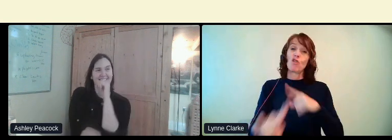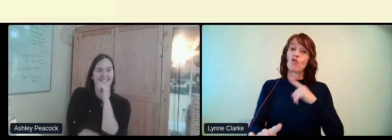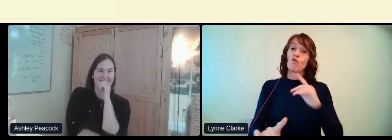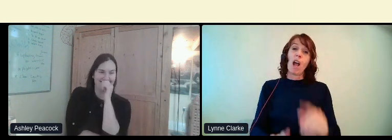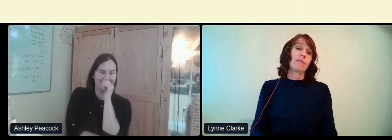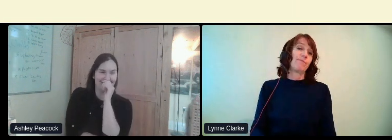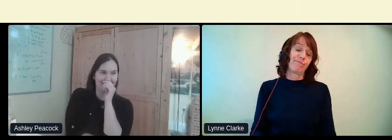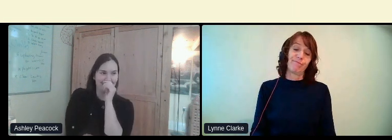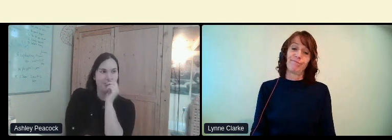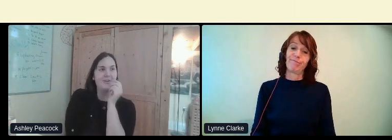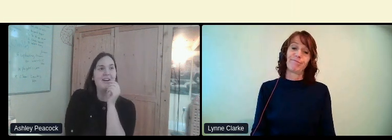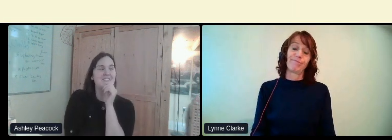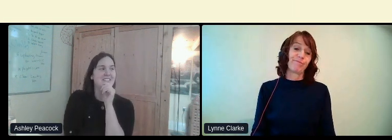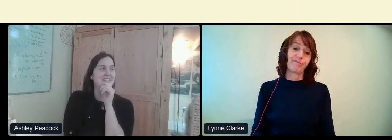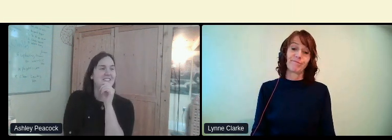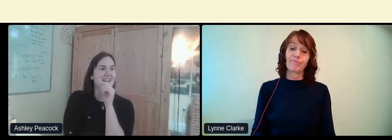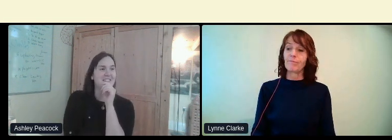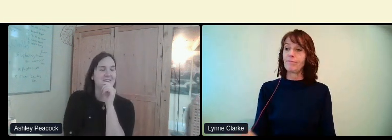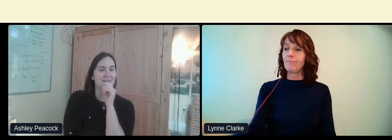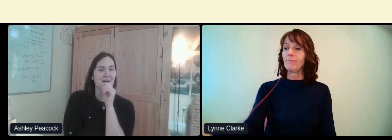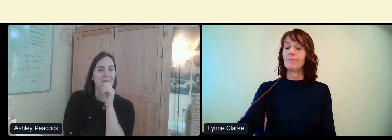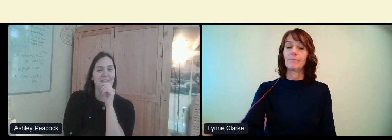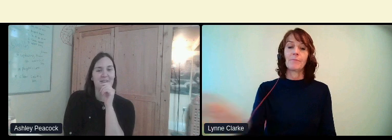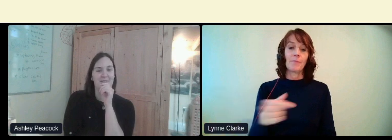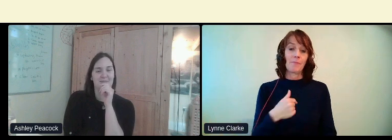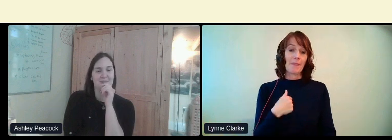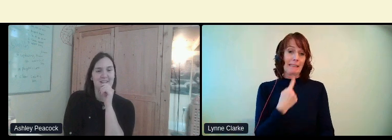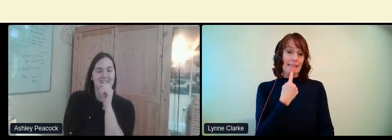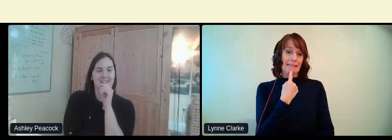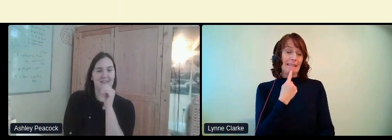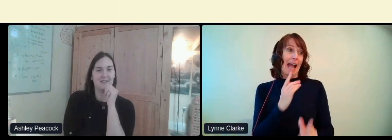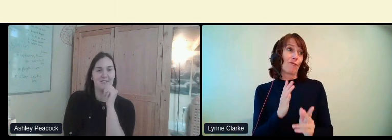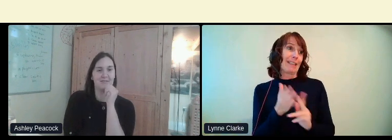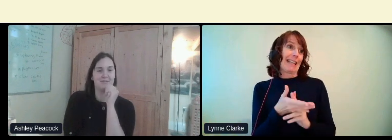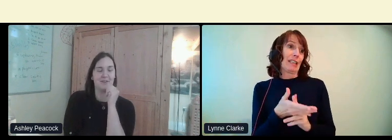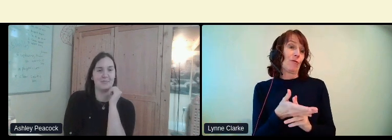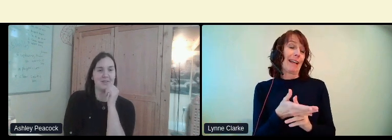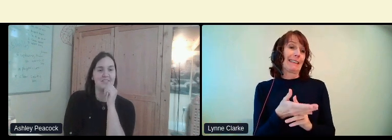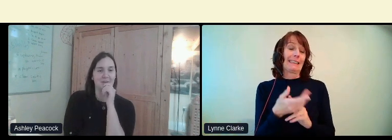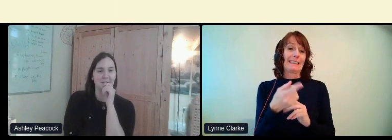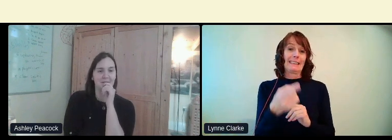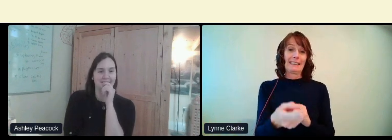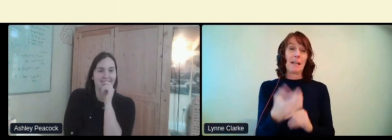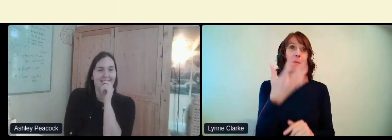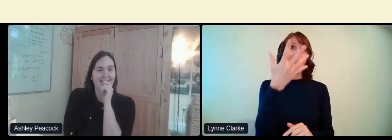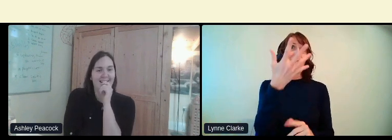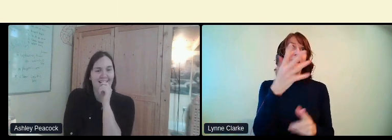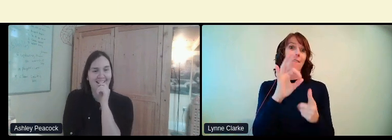Or I've just interjected on a comment that was related to like five points ago because